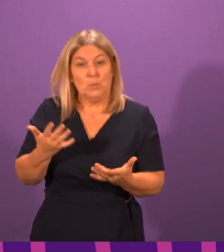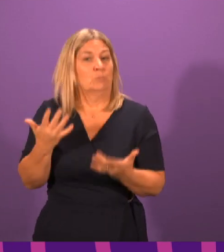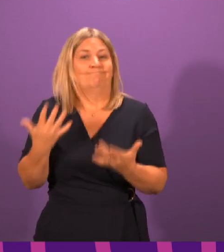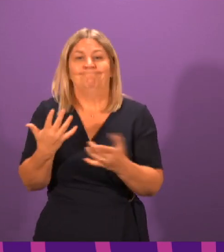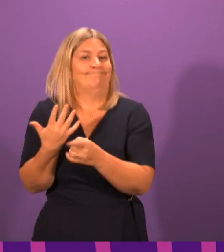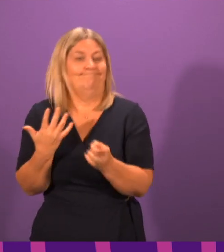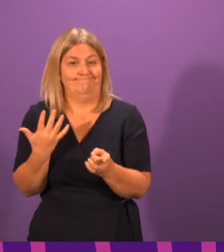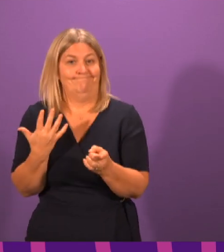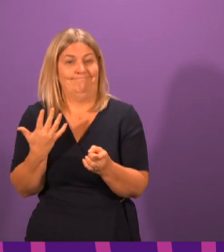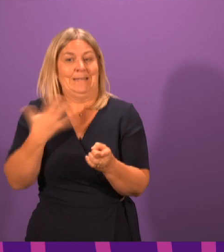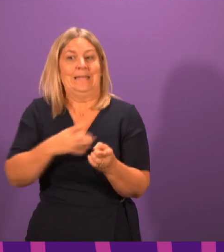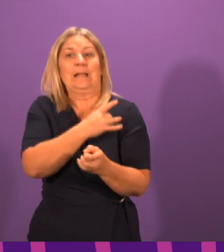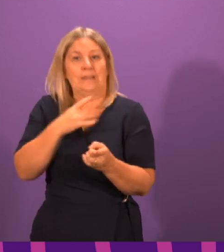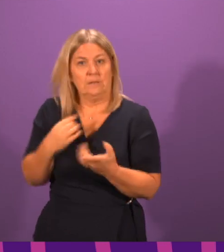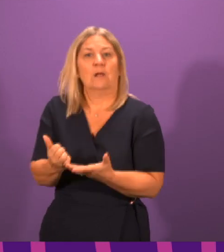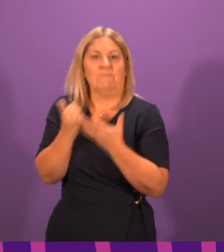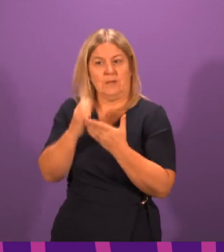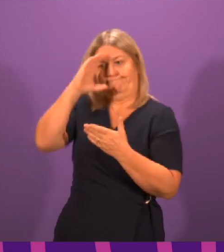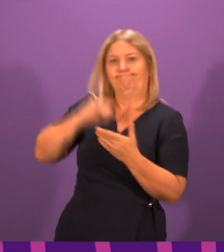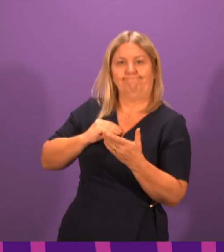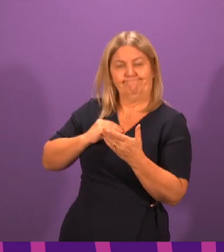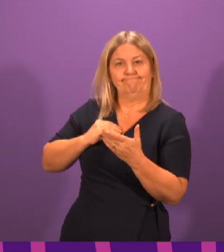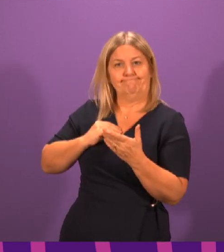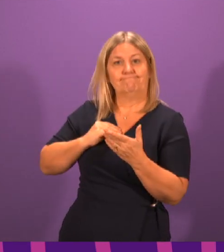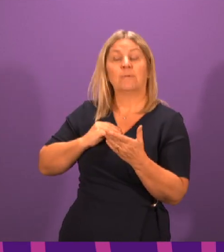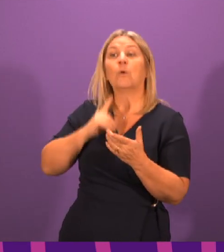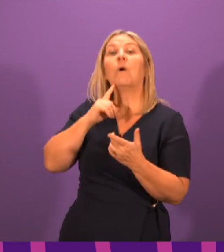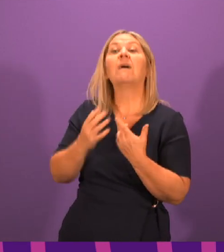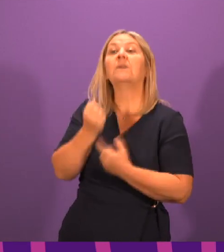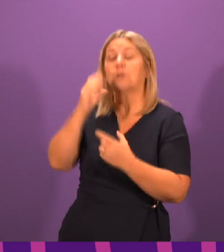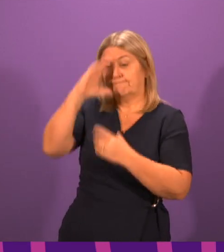we get that clinical advice, which will be fed into the overall delivery programme.